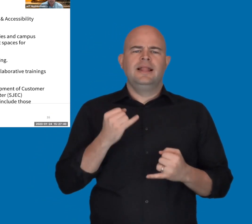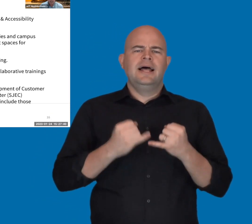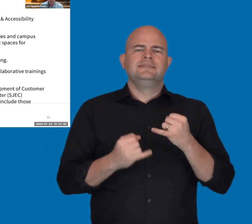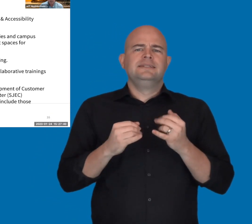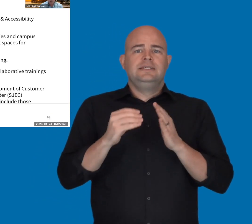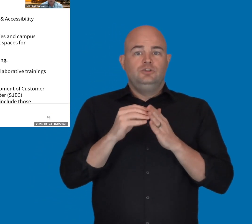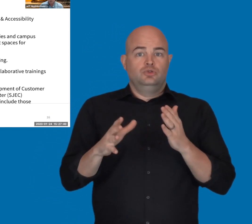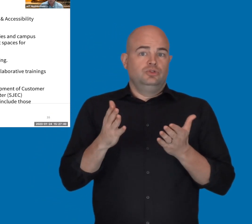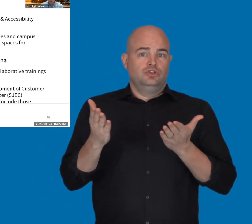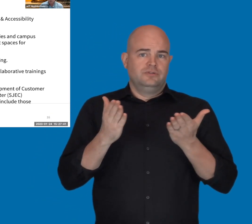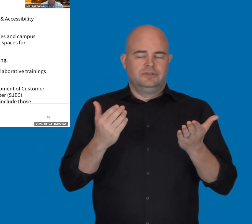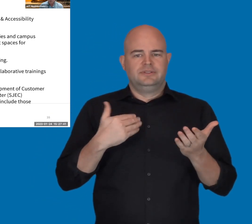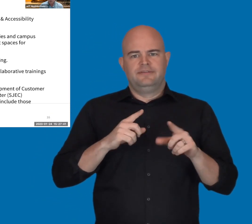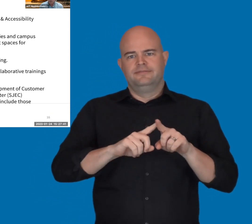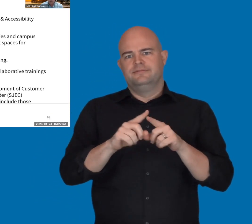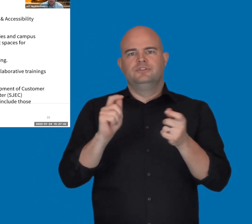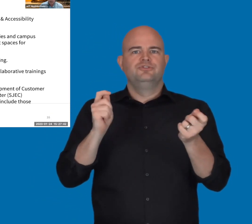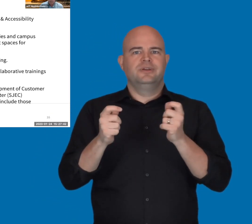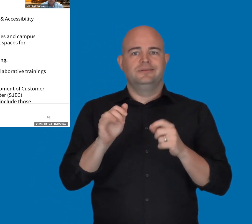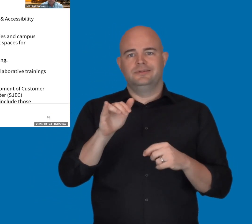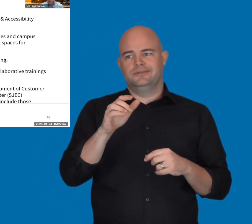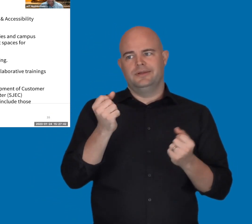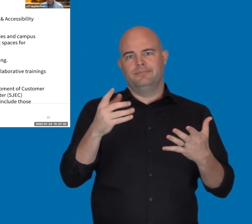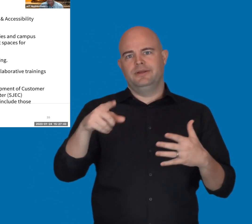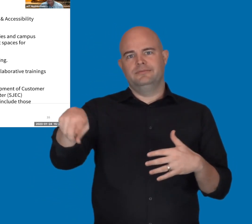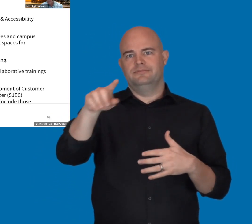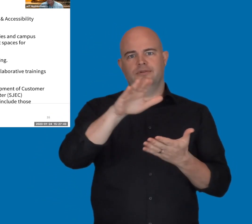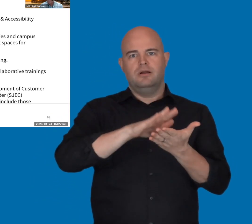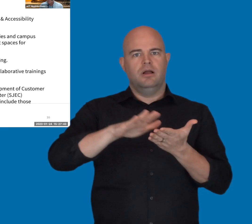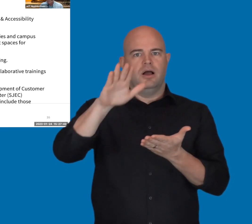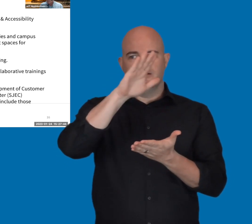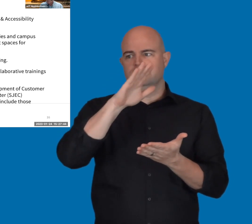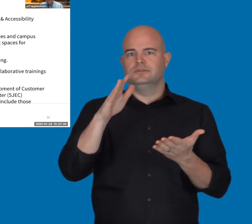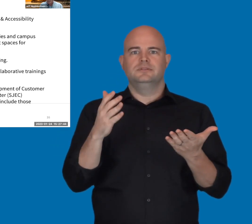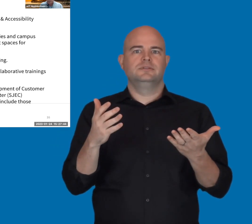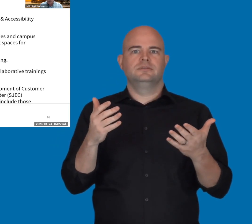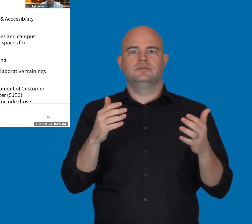student groups, are interested in learning and Aaron offers training